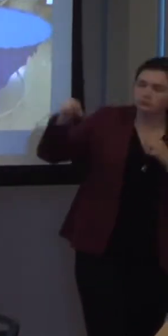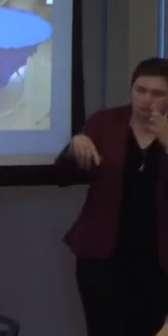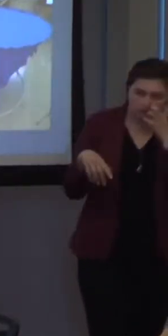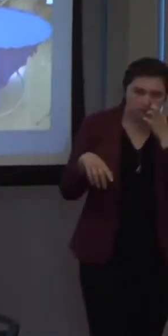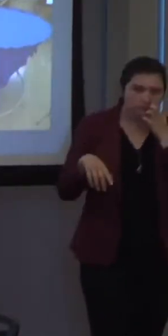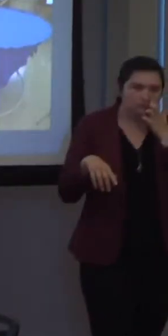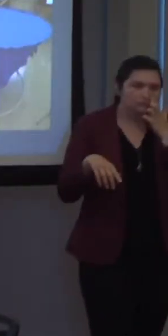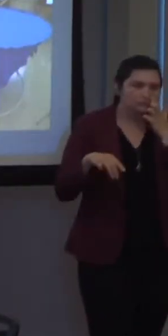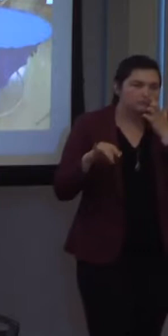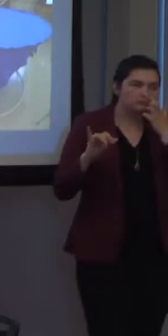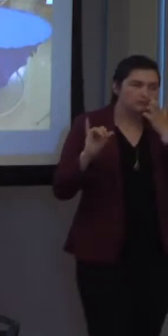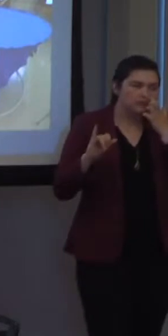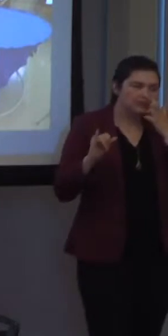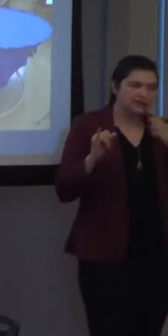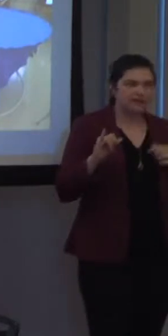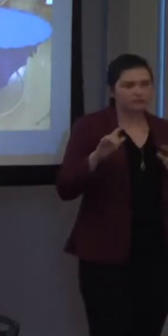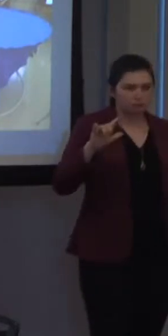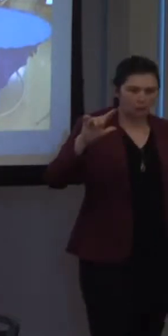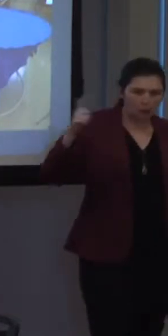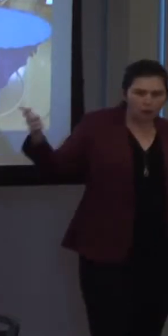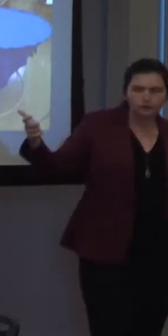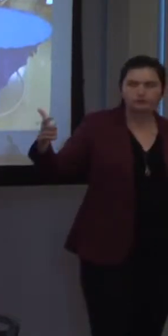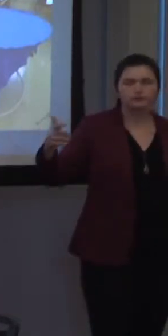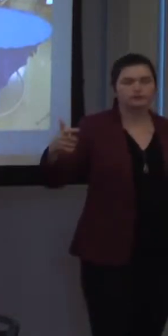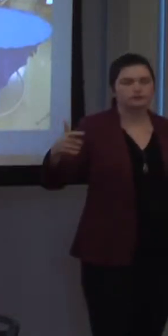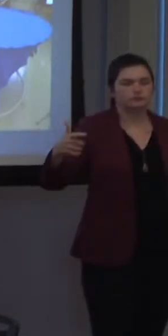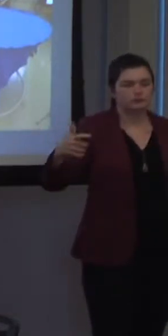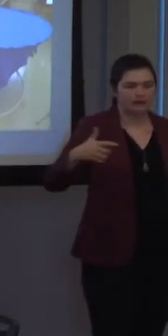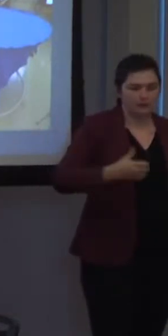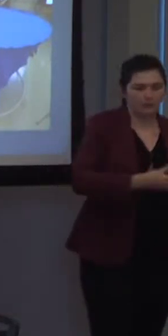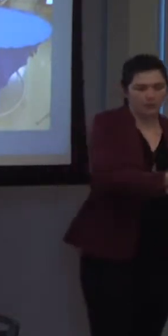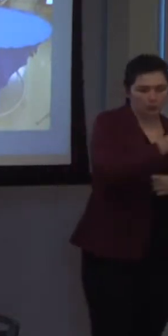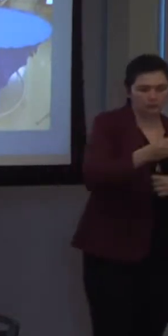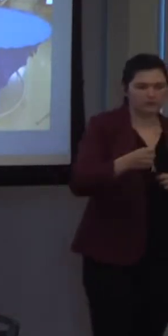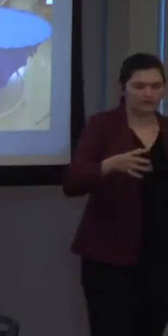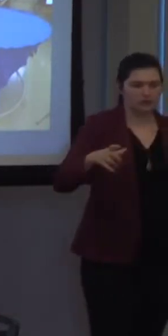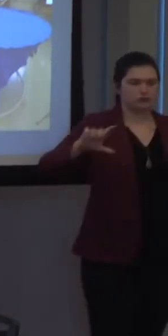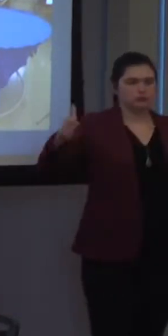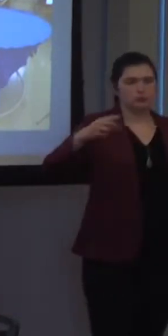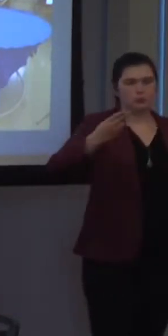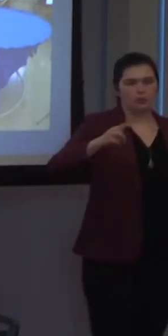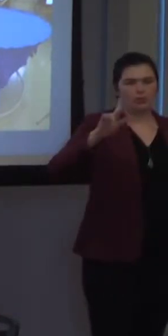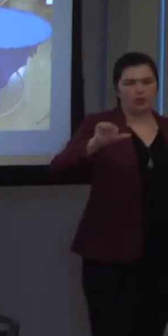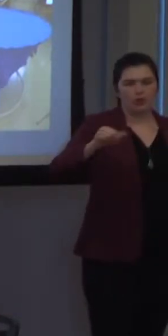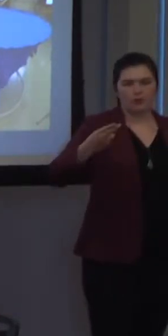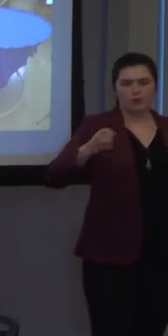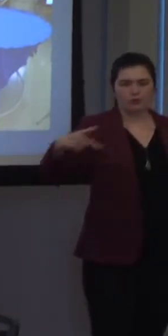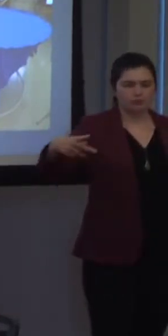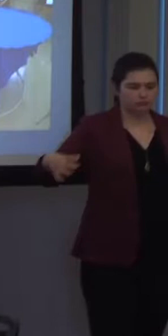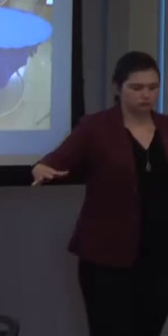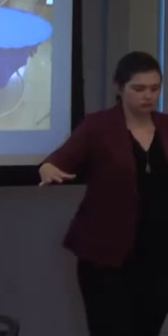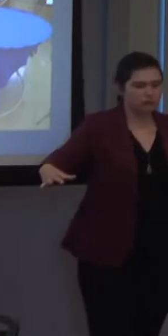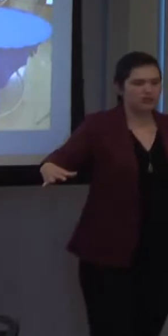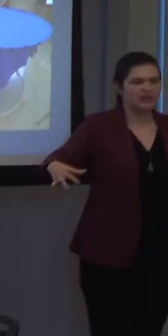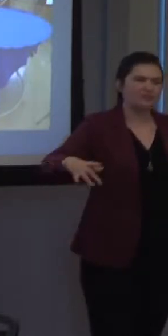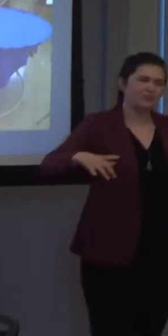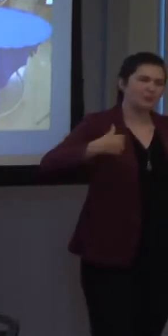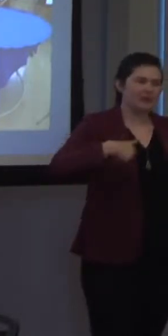it's kind of large and it's got wooden posts in it with a large hula hoop. But the way we designed it, it's very hard for small children